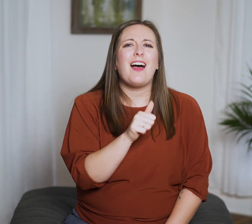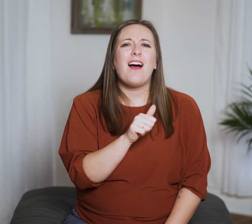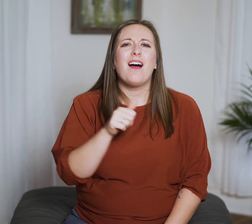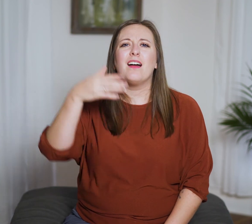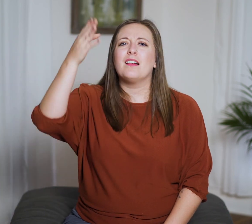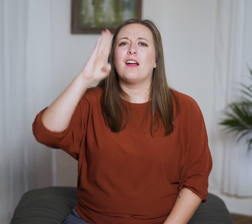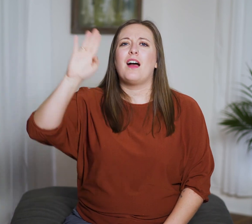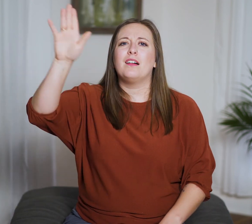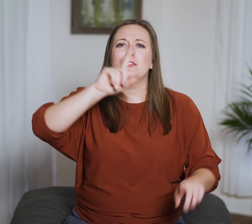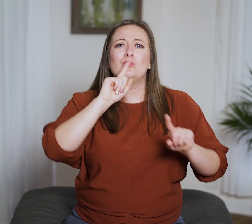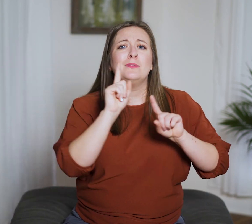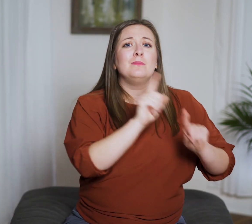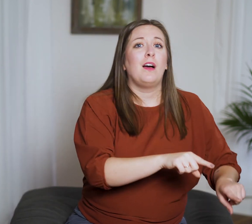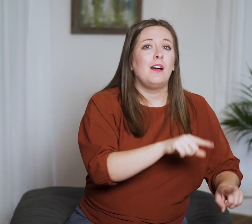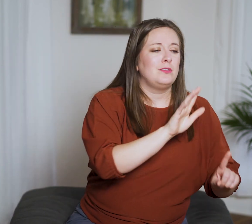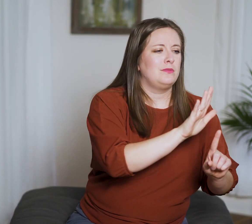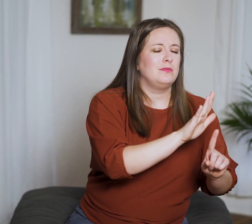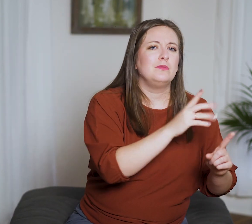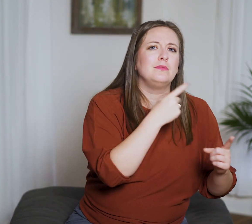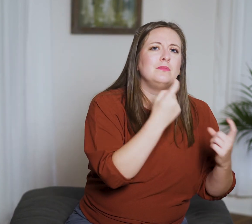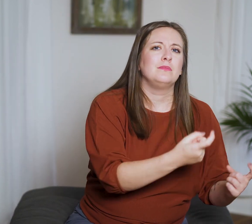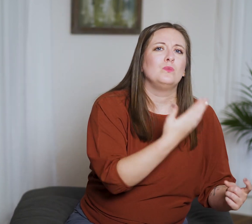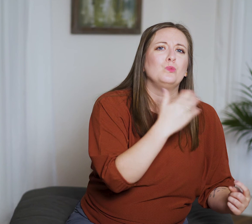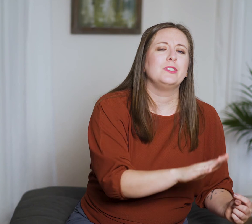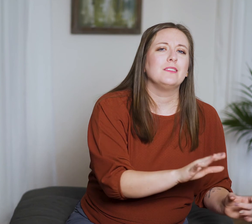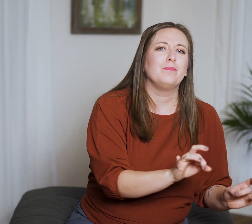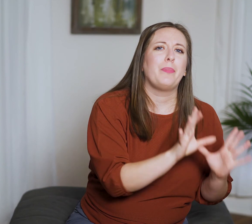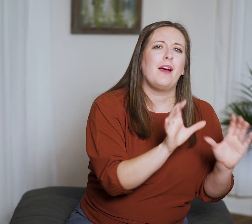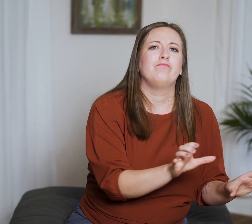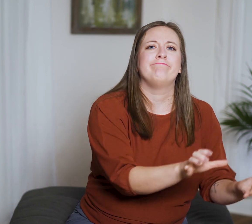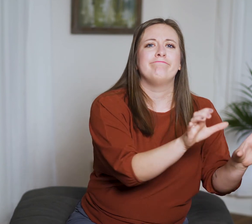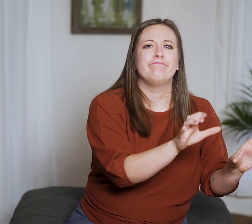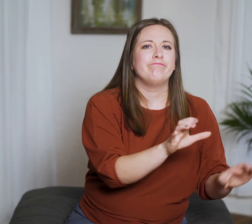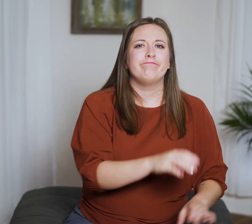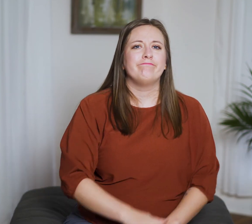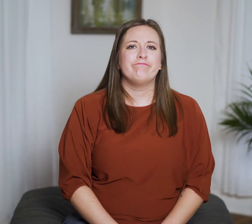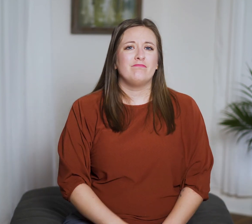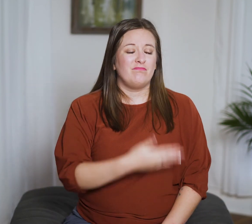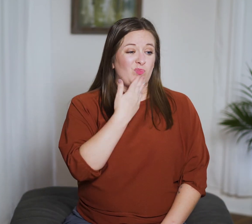not with God’s response to their wickedness.